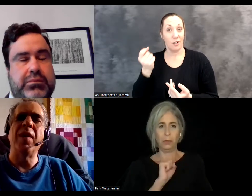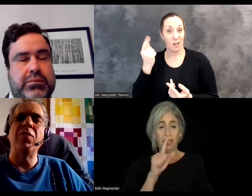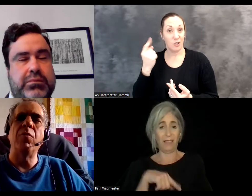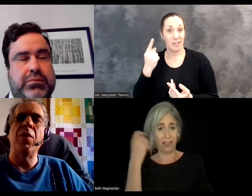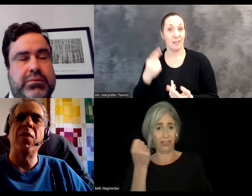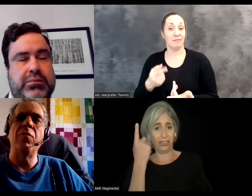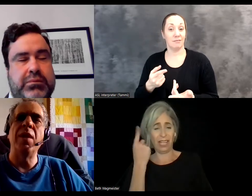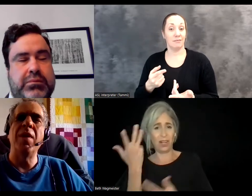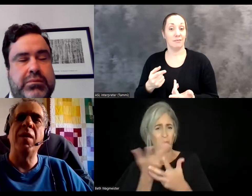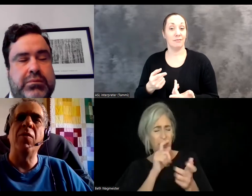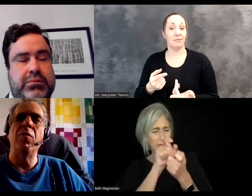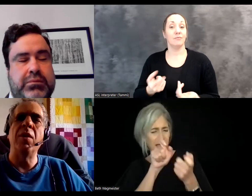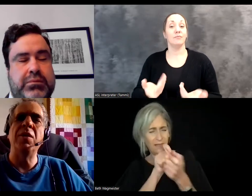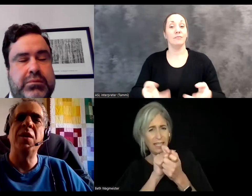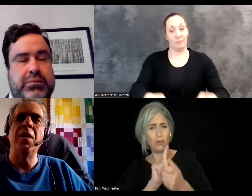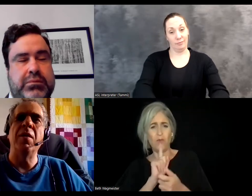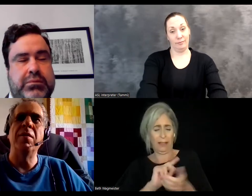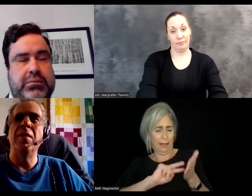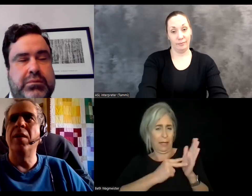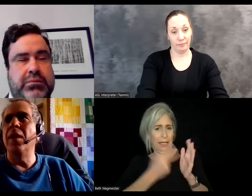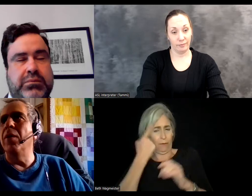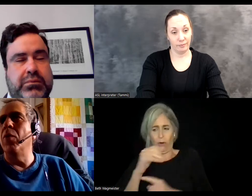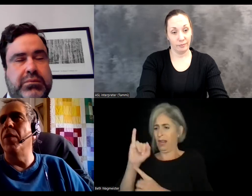ly and of course what they rehearse back, assuming they